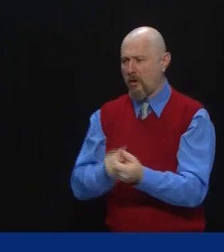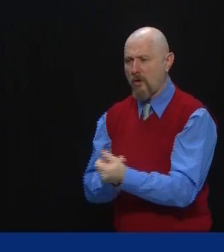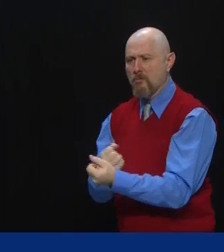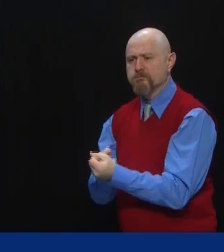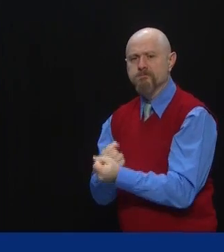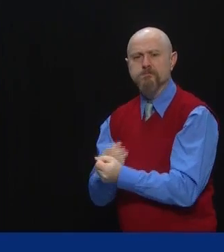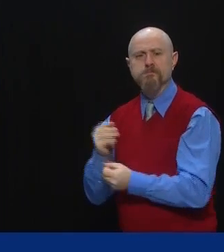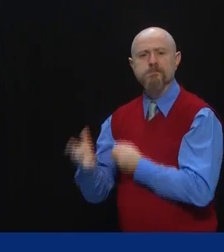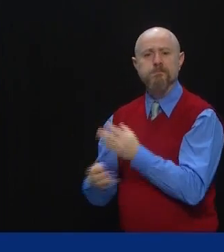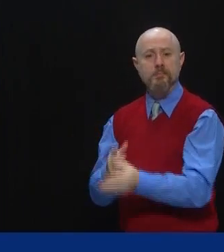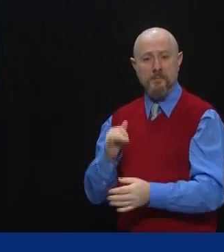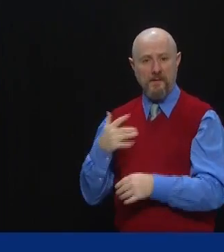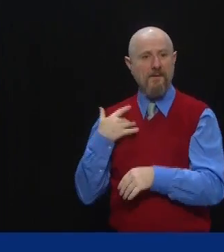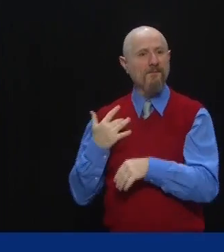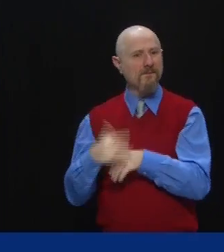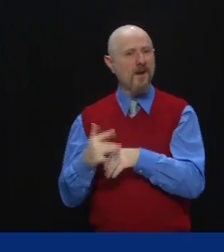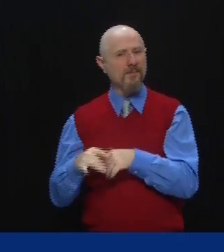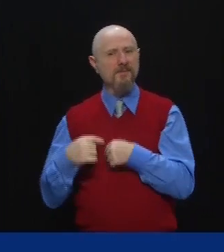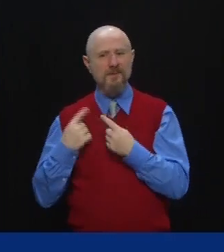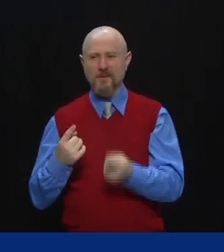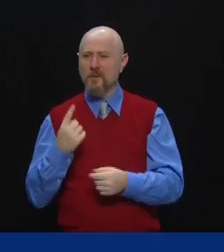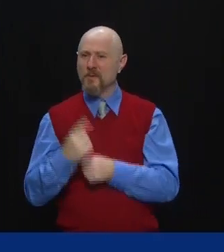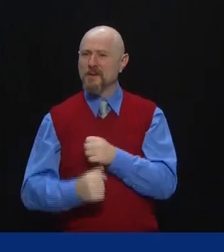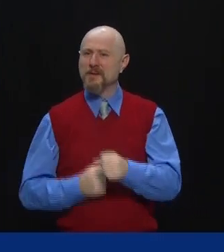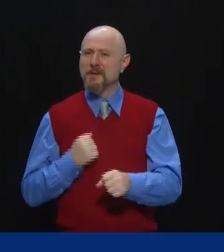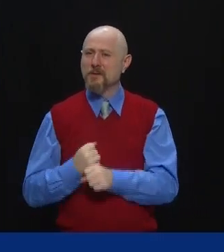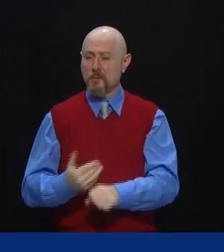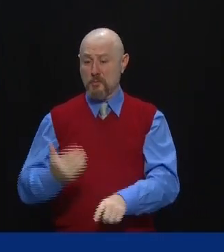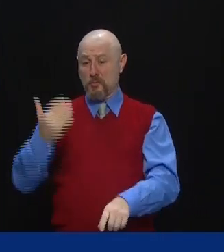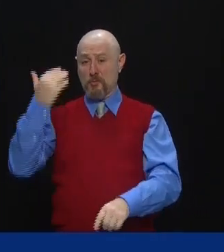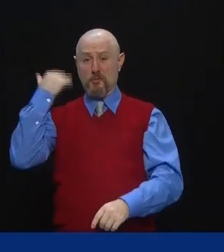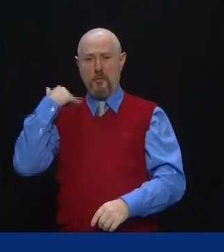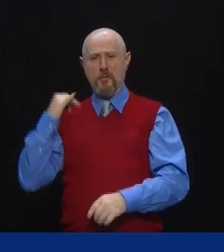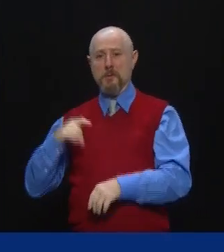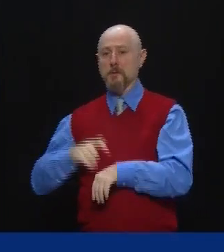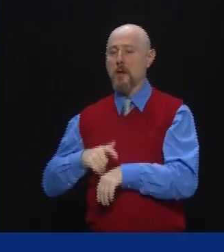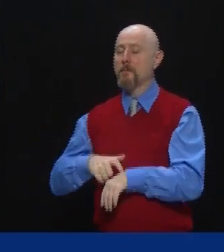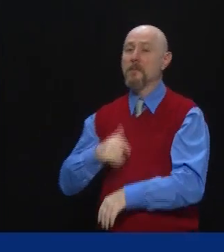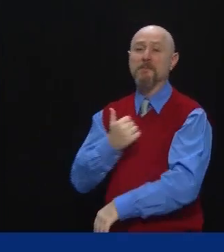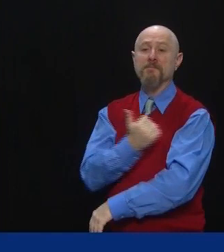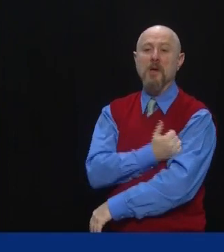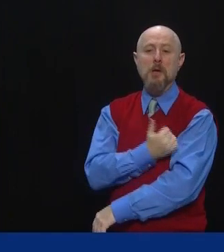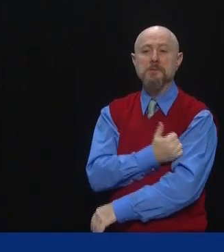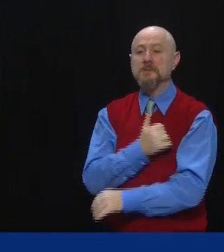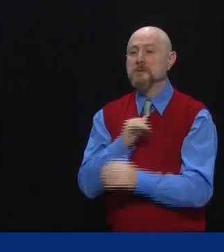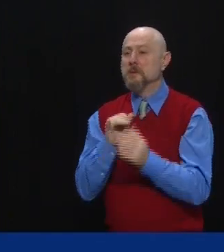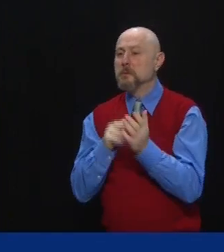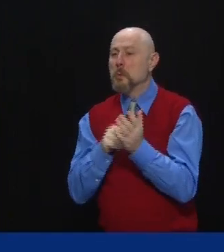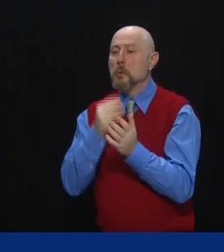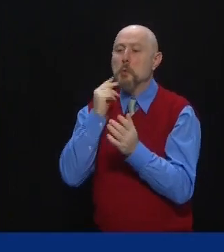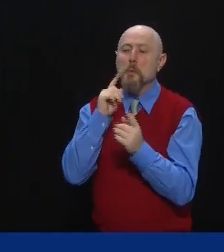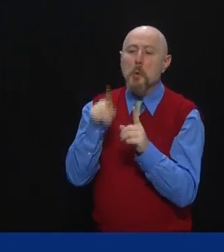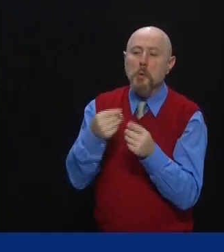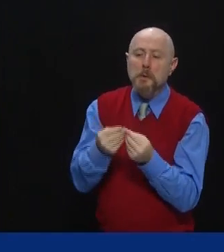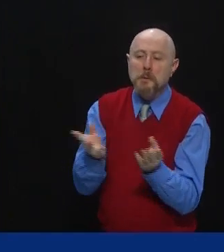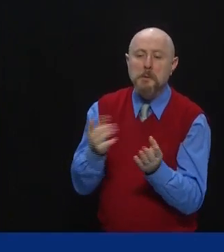THE INGENUITY AND BRILLIANCE OF OUR MEDICAL TEAMS AND PHARMACEUTICAL COMPANIES GOT IT DONE SO WE'VE HAD AVAILABLE